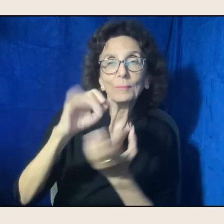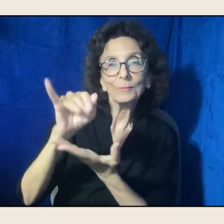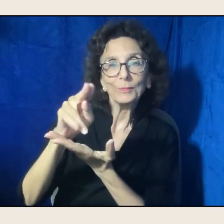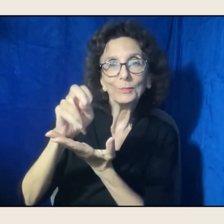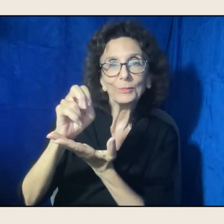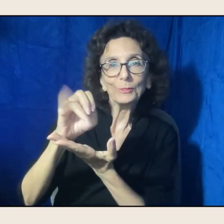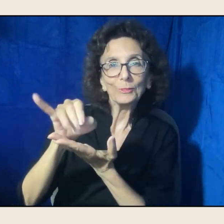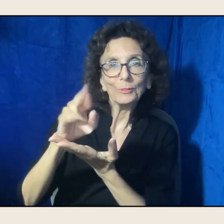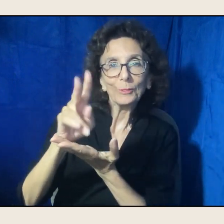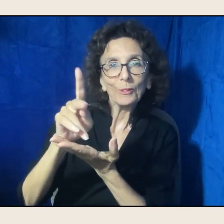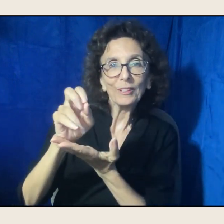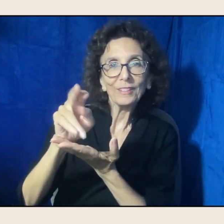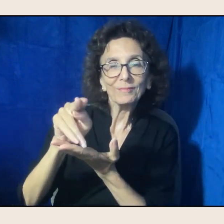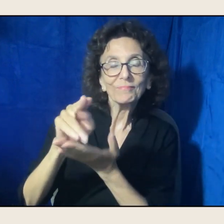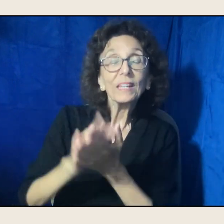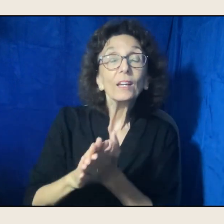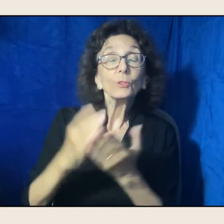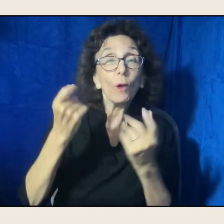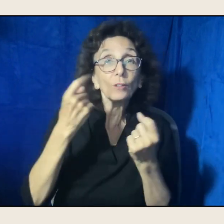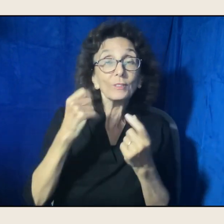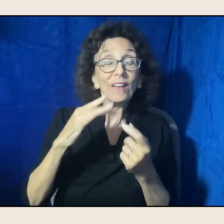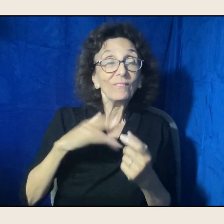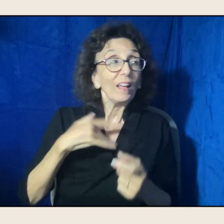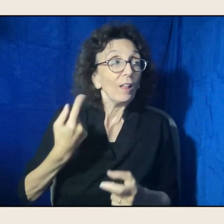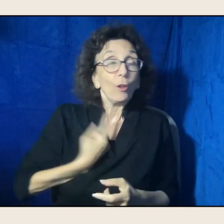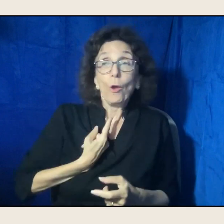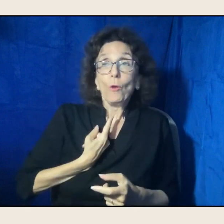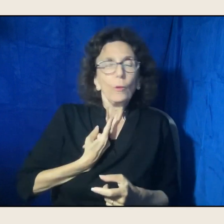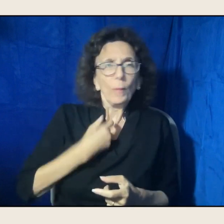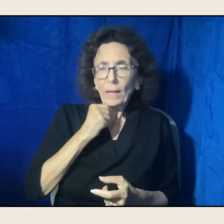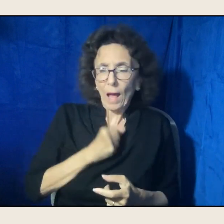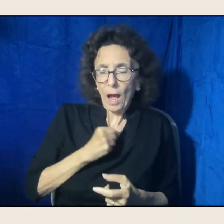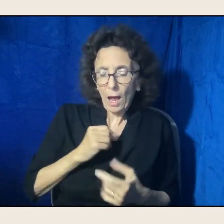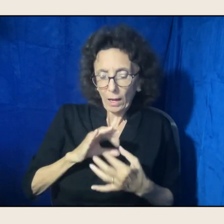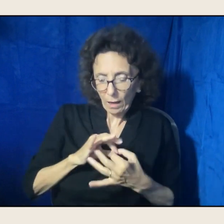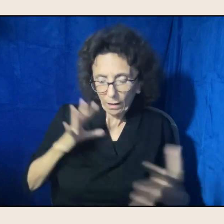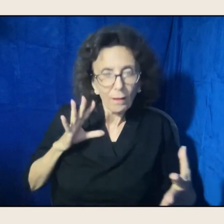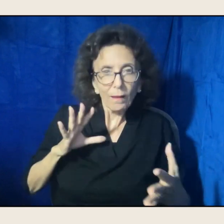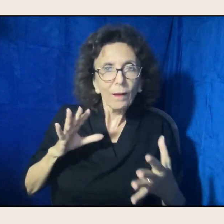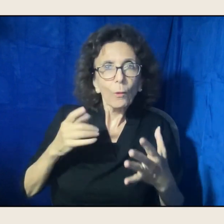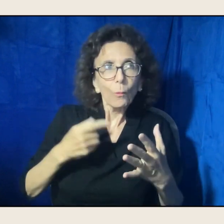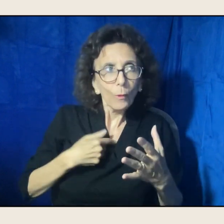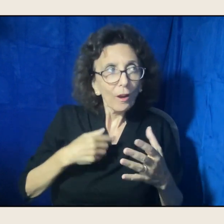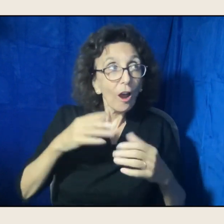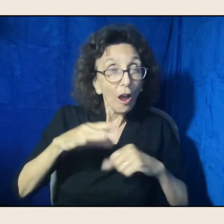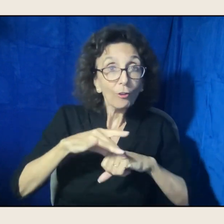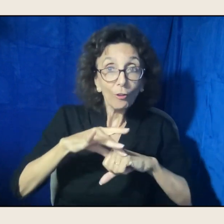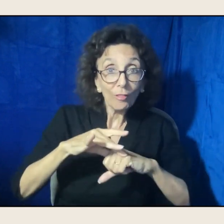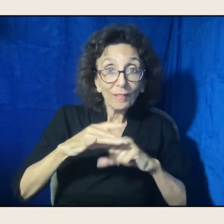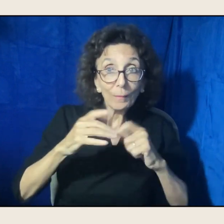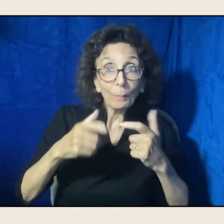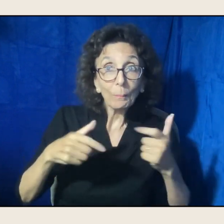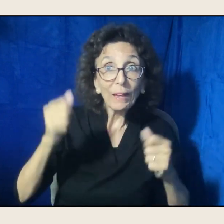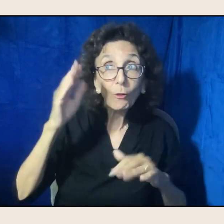we are not alone and that we exist on a planet much larger than we are, and we are not alone